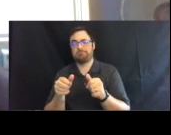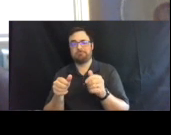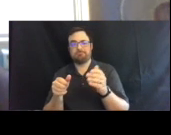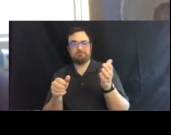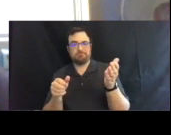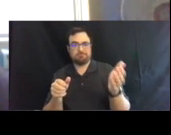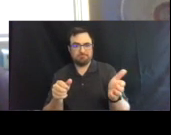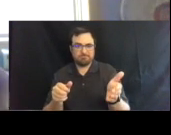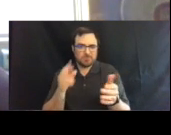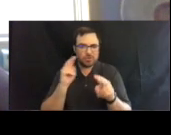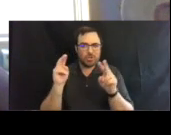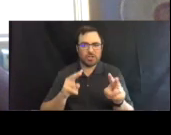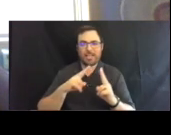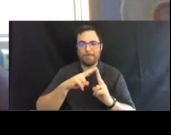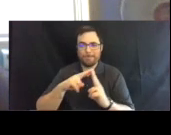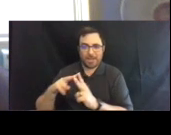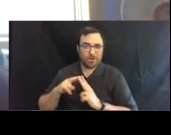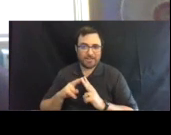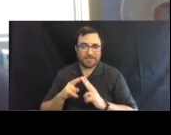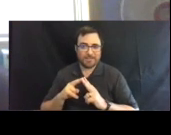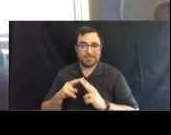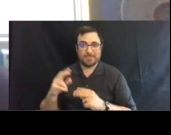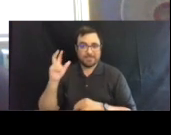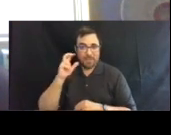at pairing sounds, when you think about it a child only needs that first